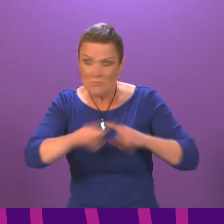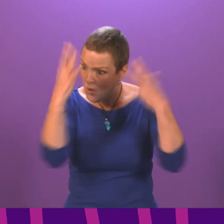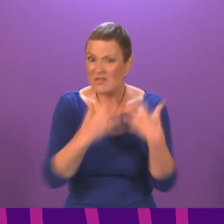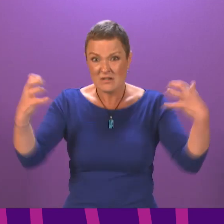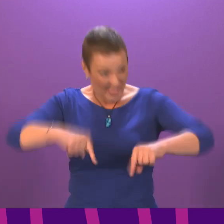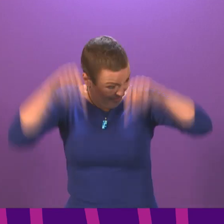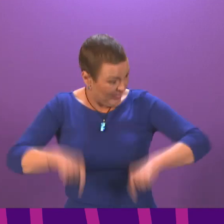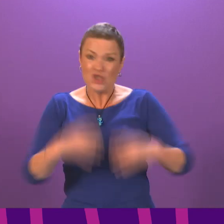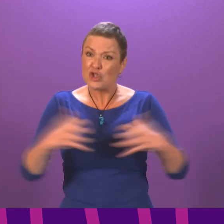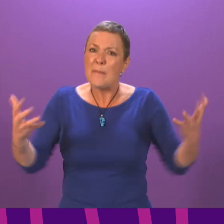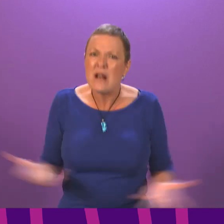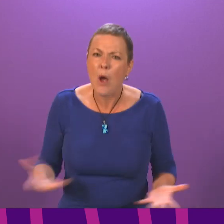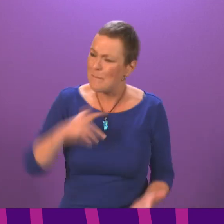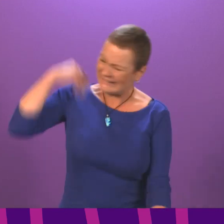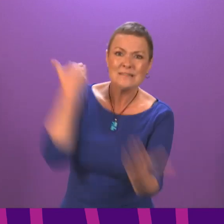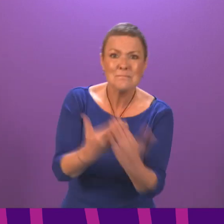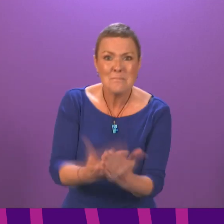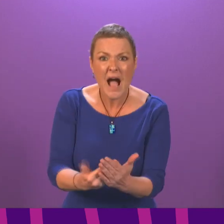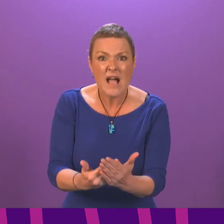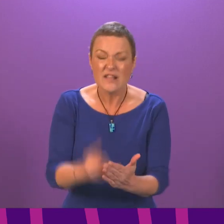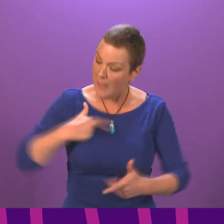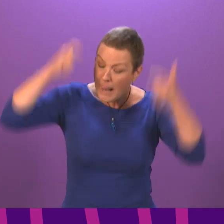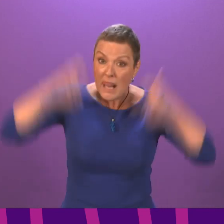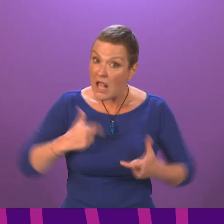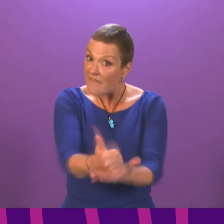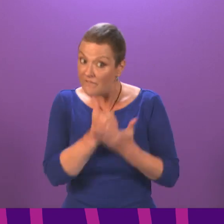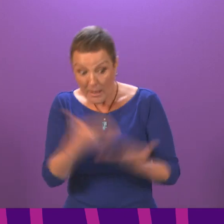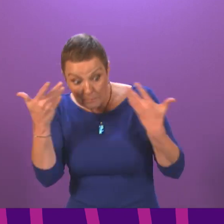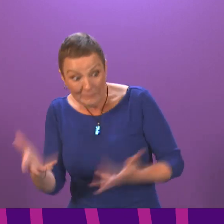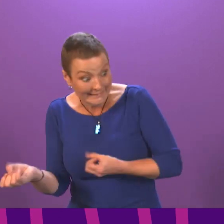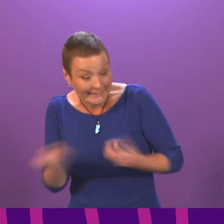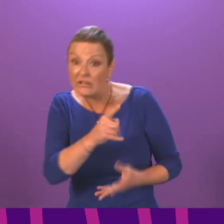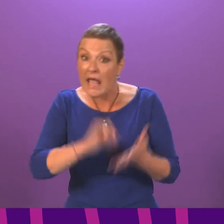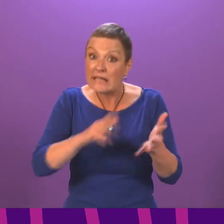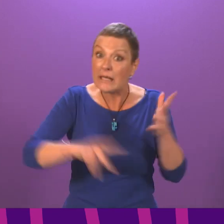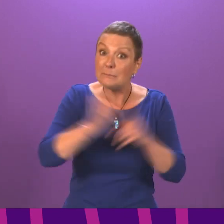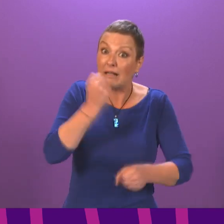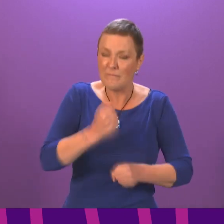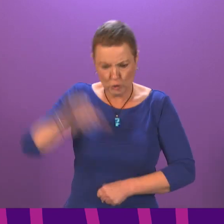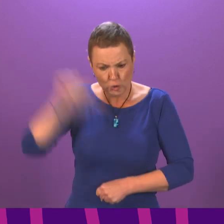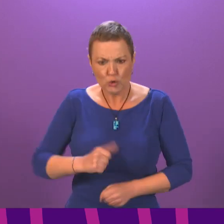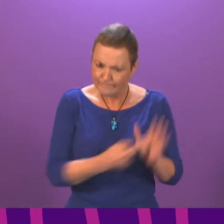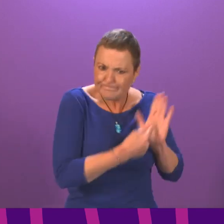we are sitting in right now—demanded that legal advice to her Government be shown to the country.